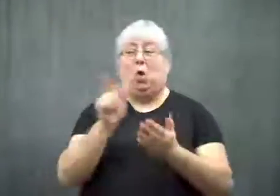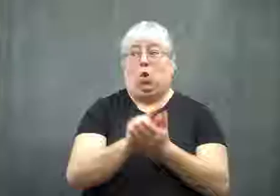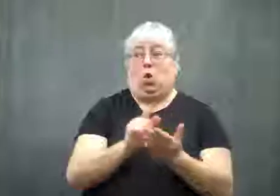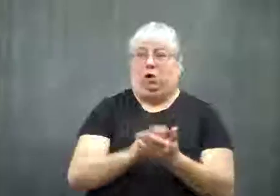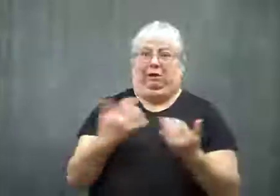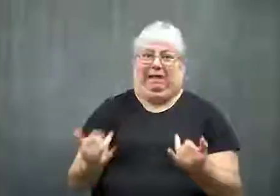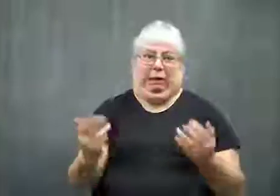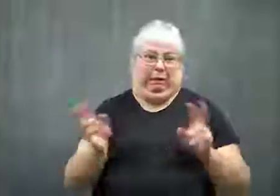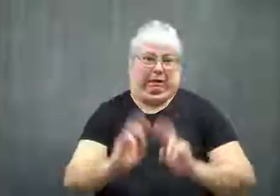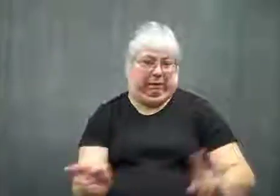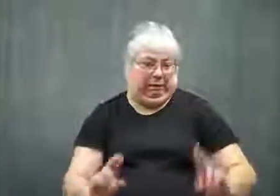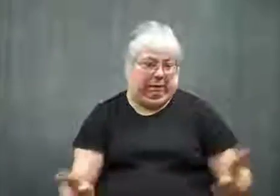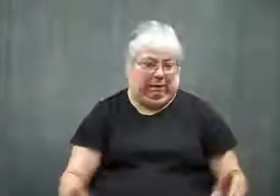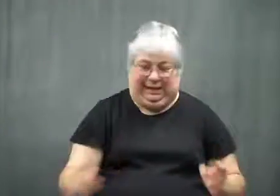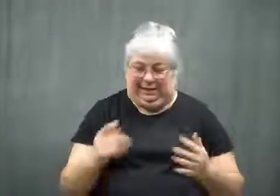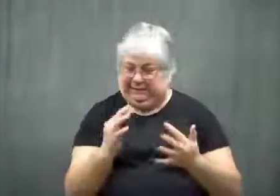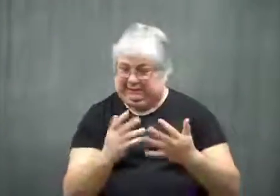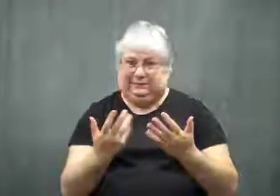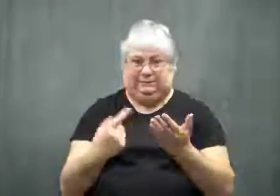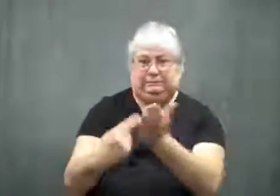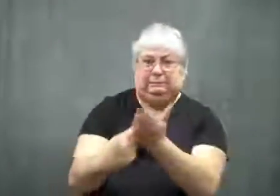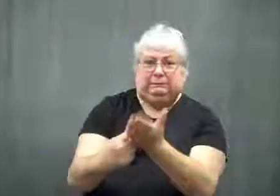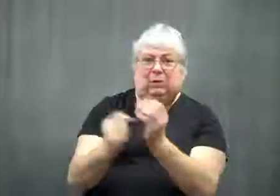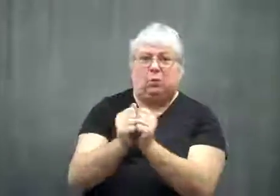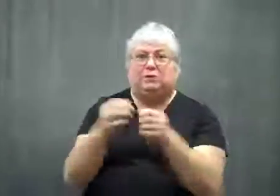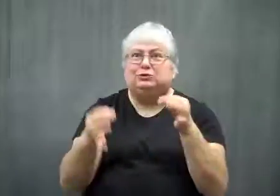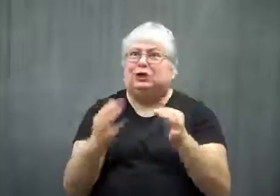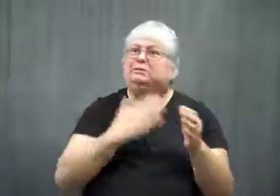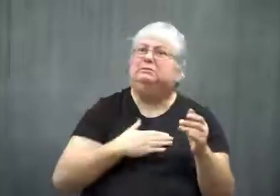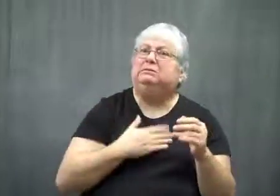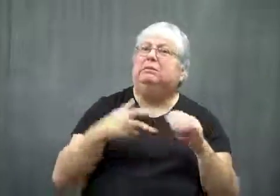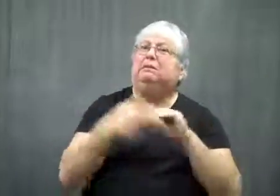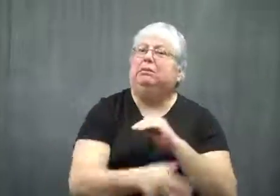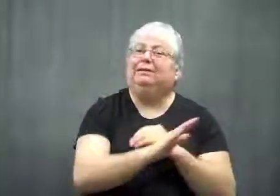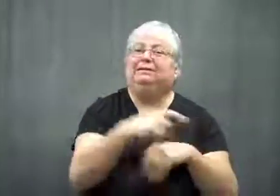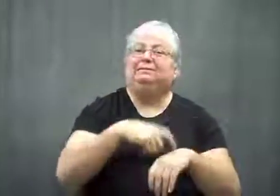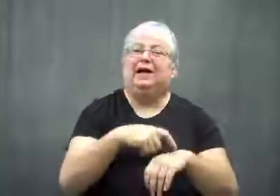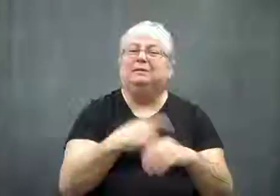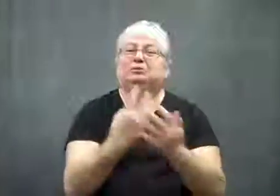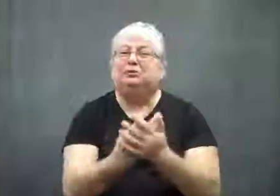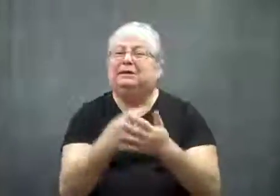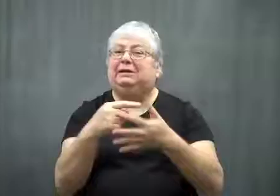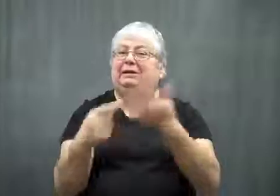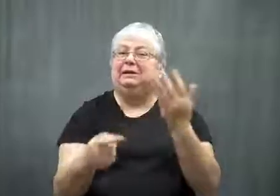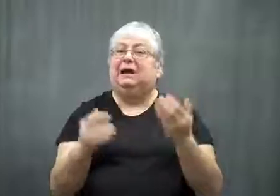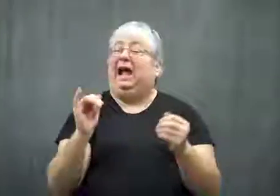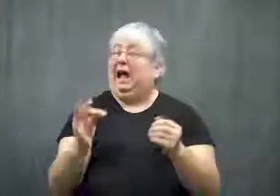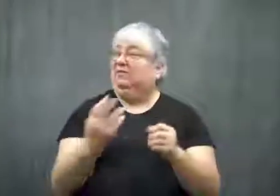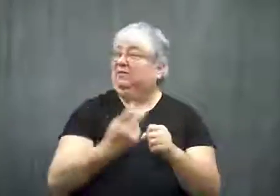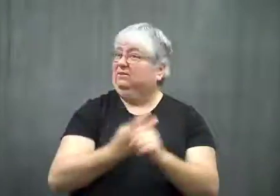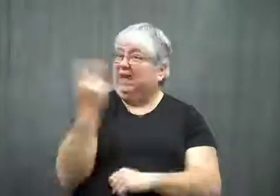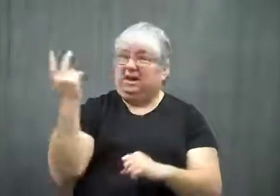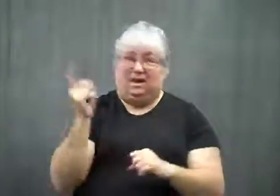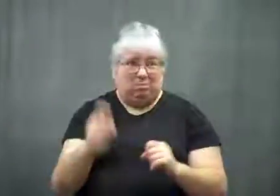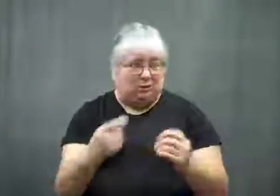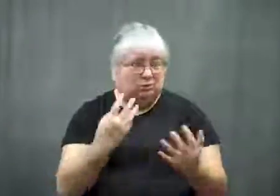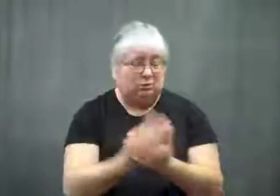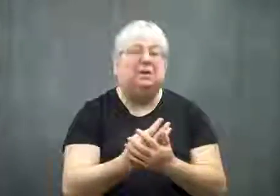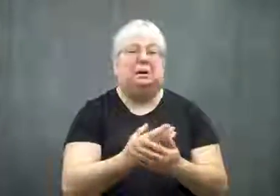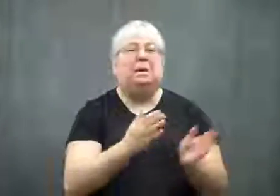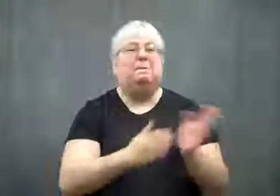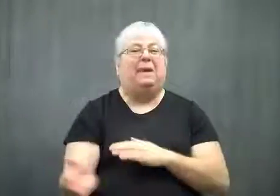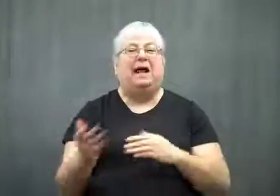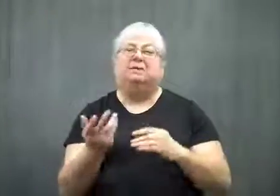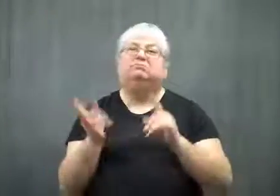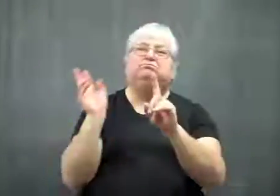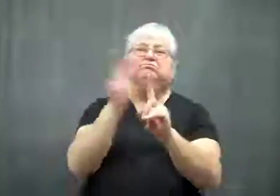The defense is preparing arguments to try to minimize the time he is sentenced to.